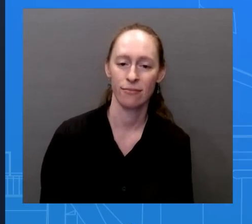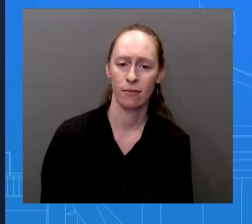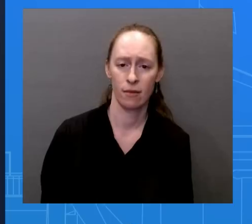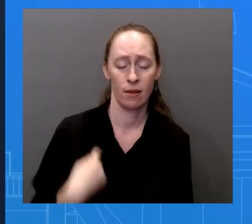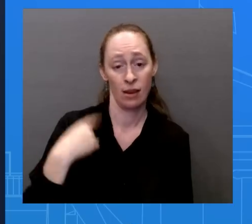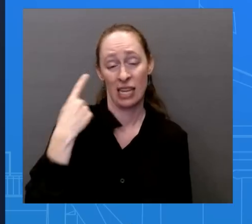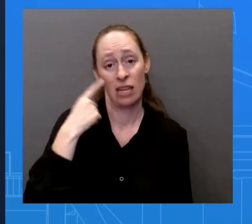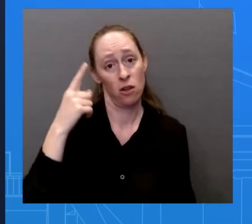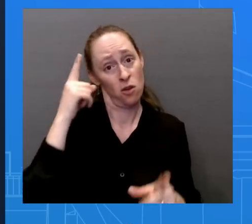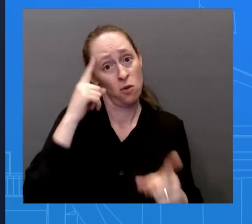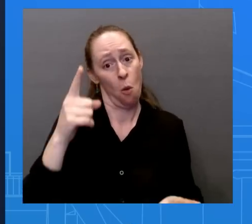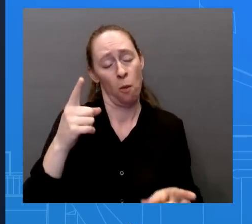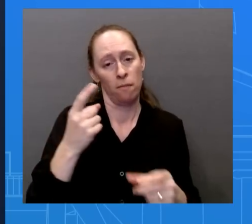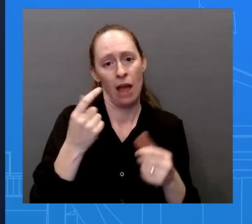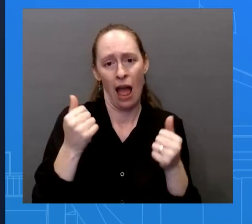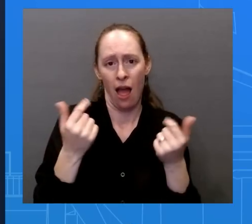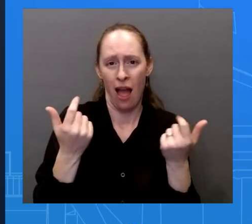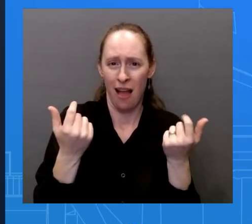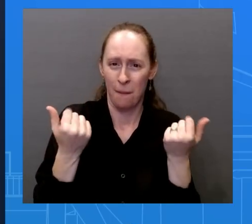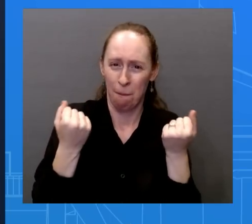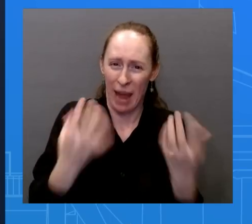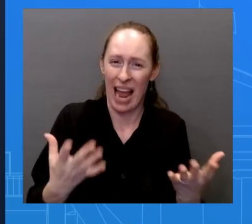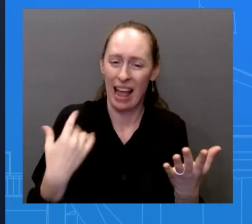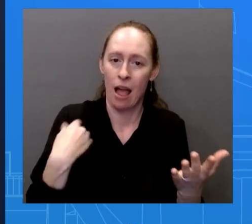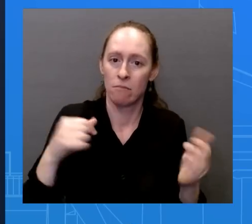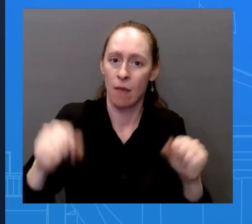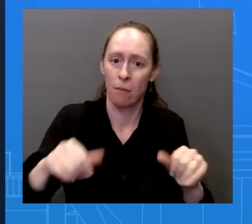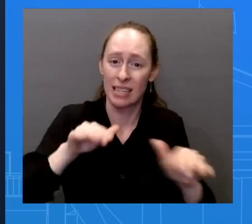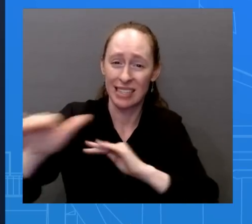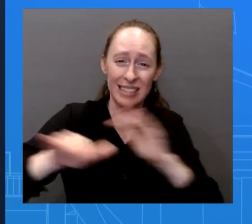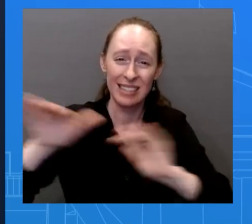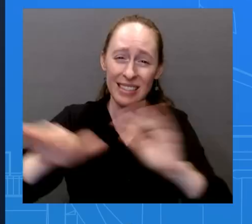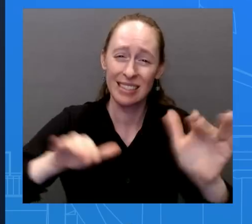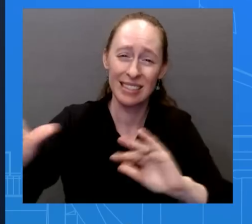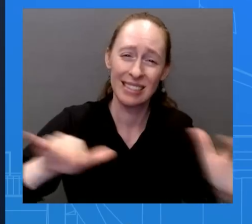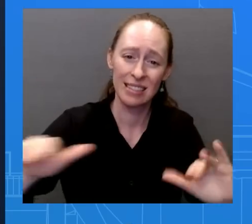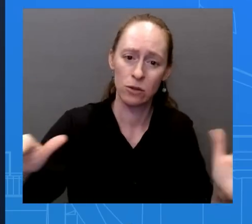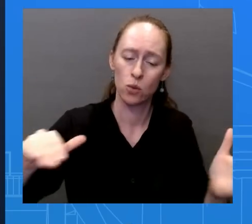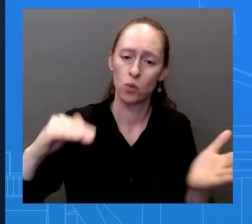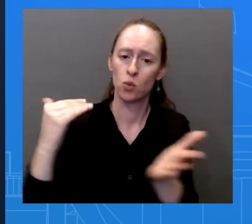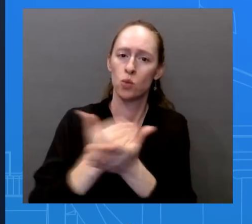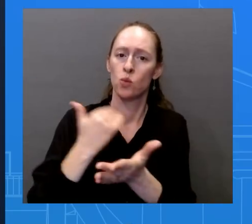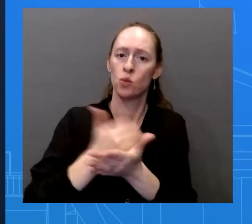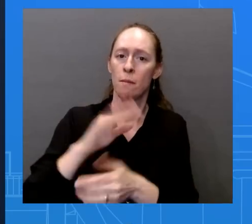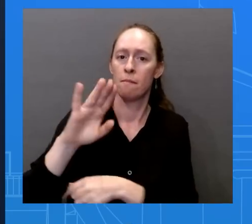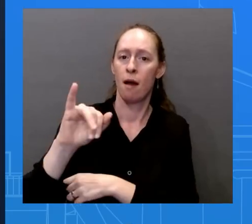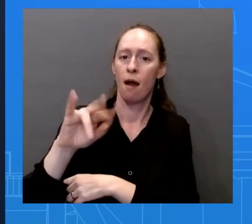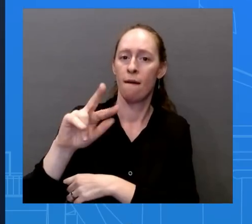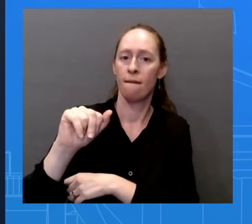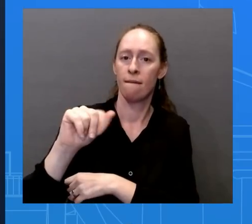an important upgrade from what we had before. And the more Americans, the better. People often ask me is, "Do you have a goal